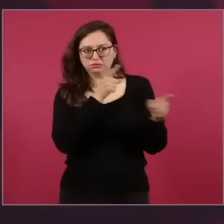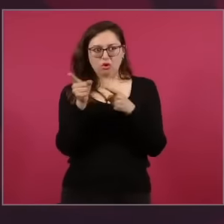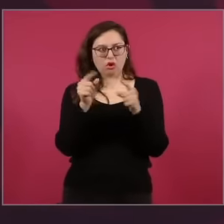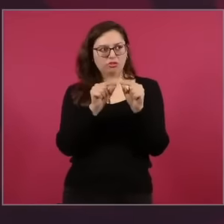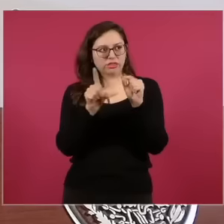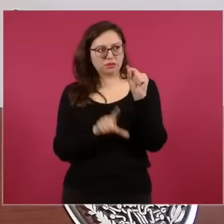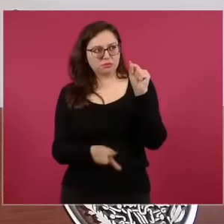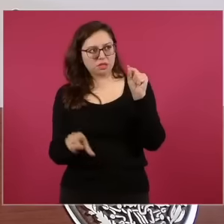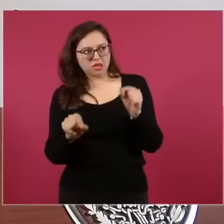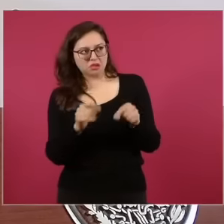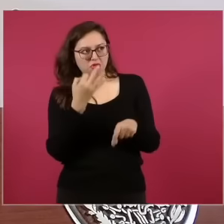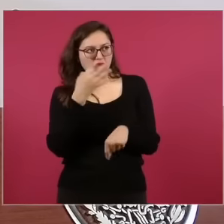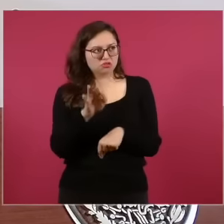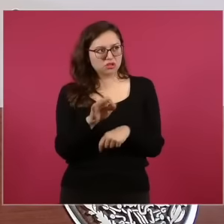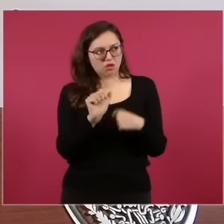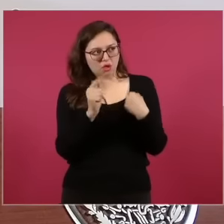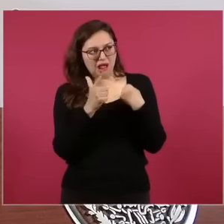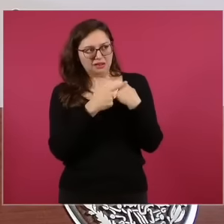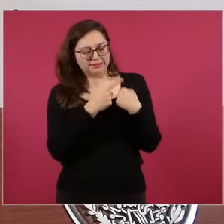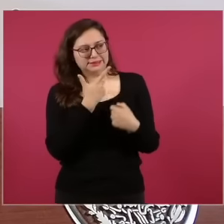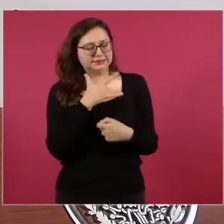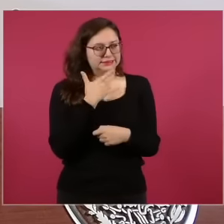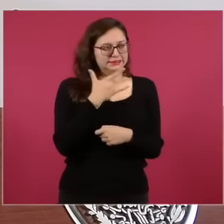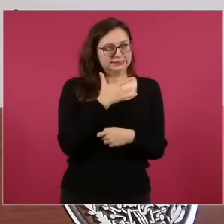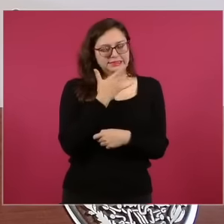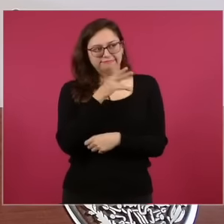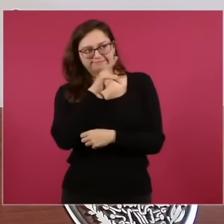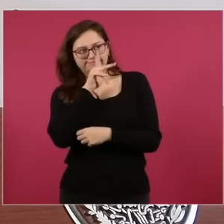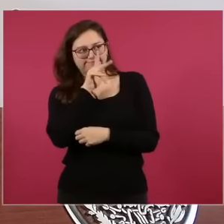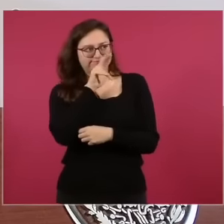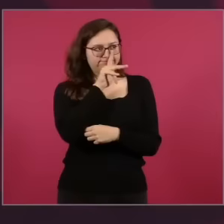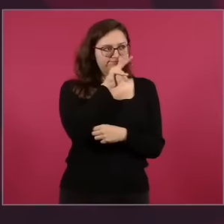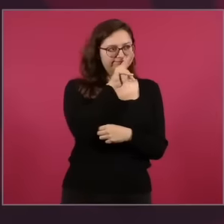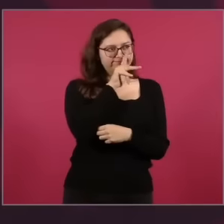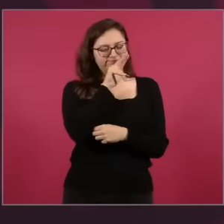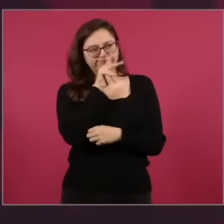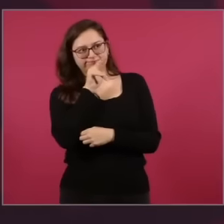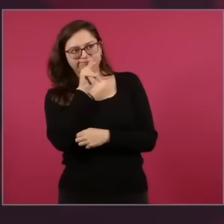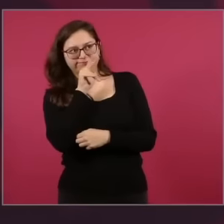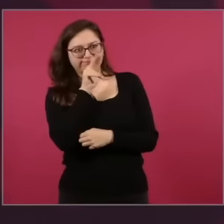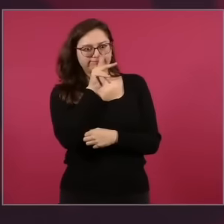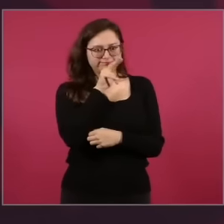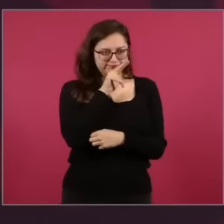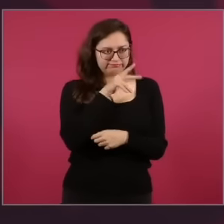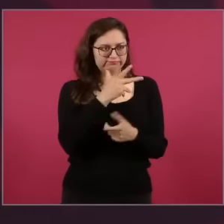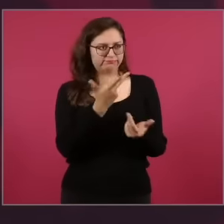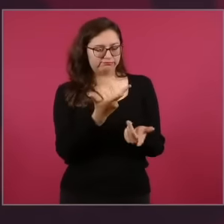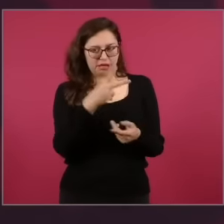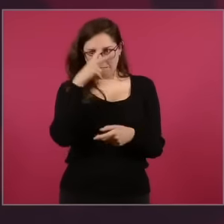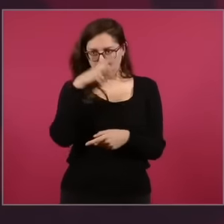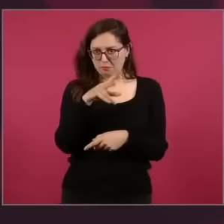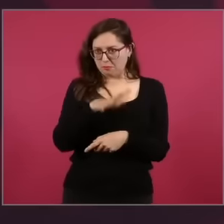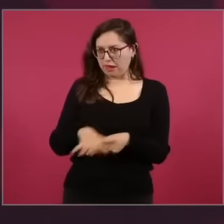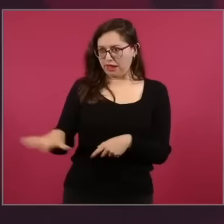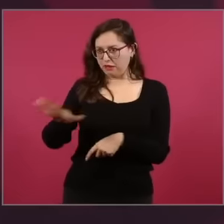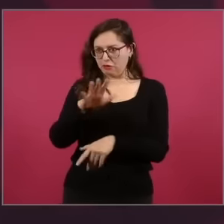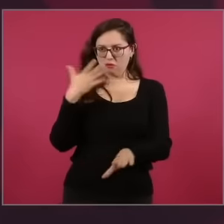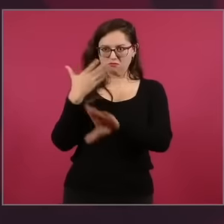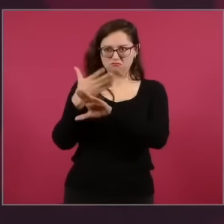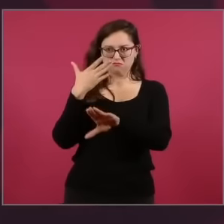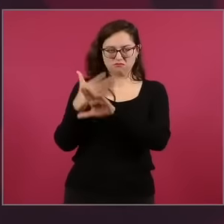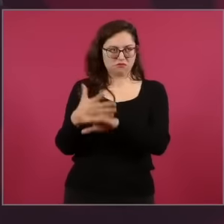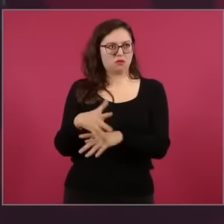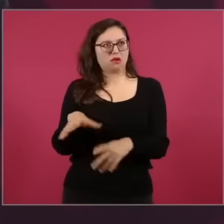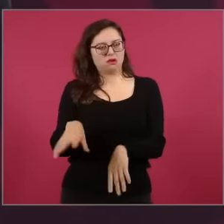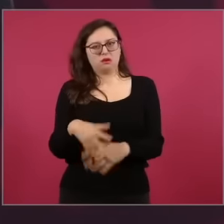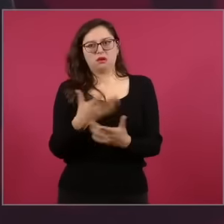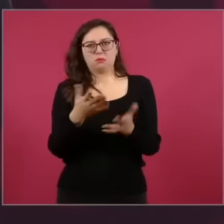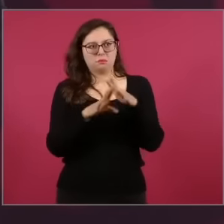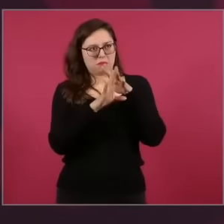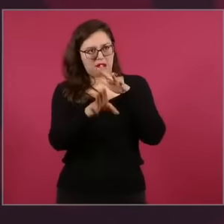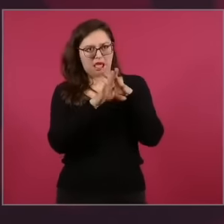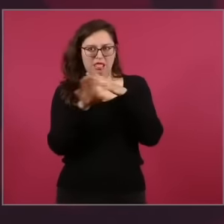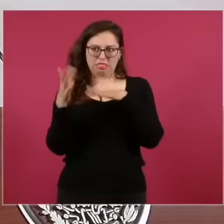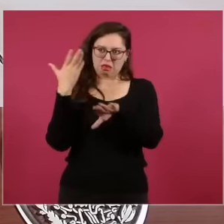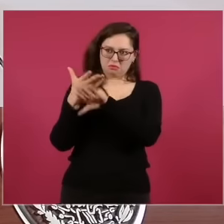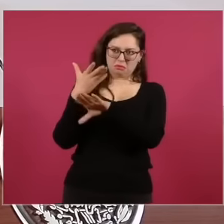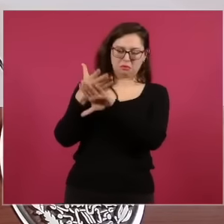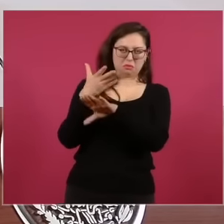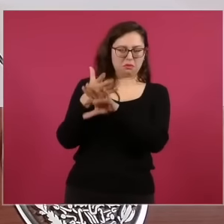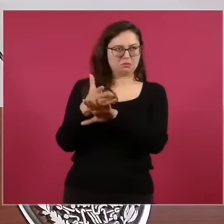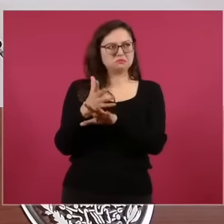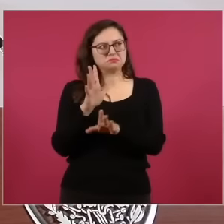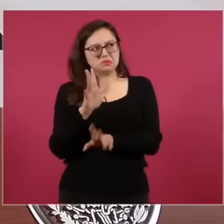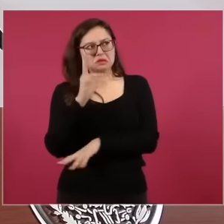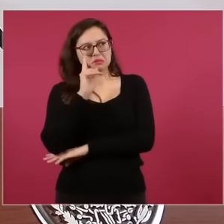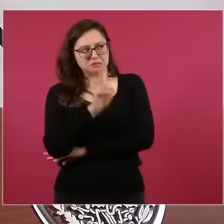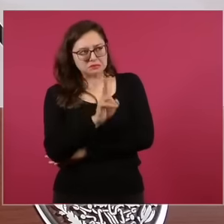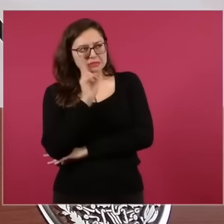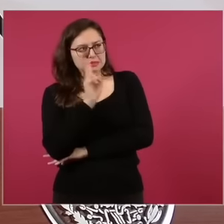offend Mexico offend Mexicans offend our migrant countrymen and I don't feel that